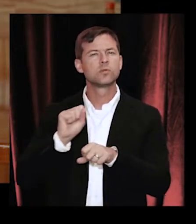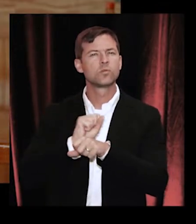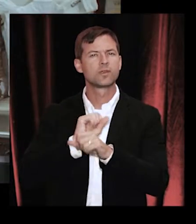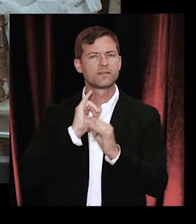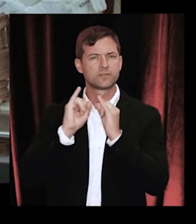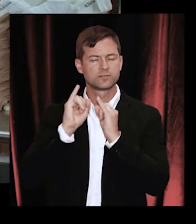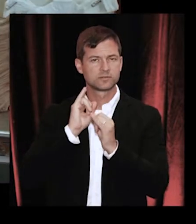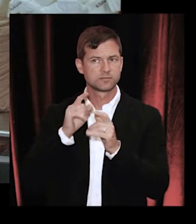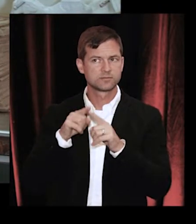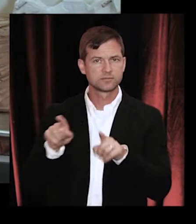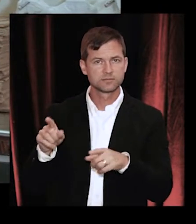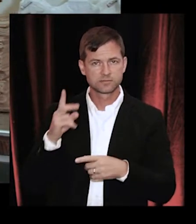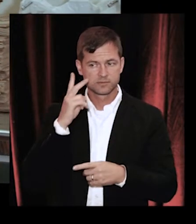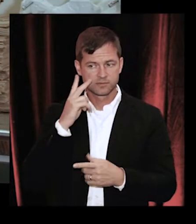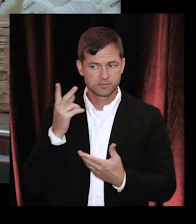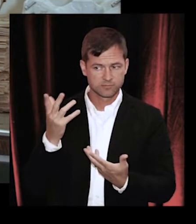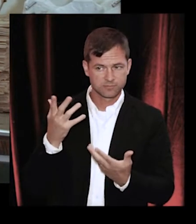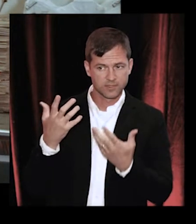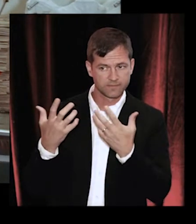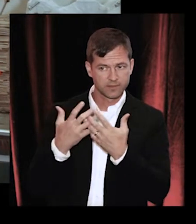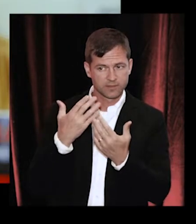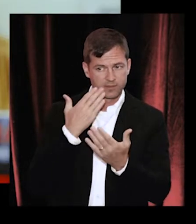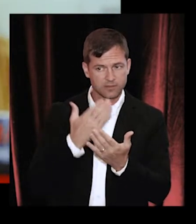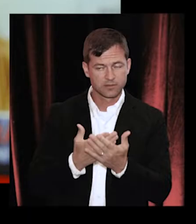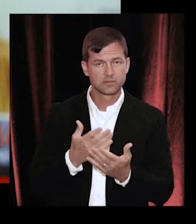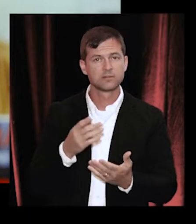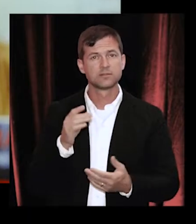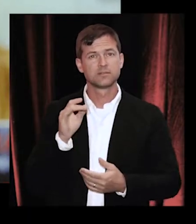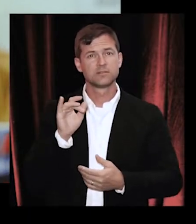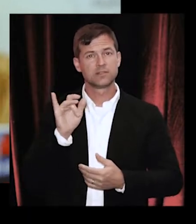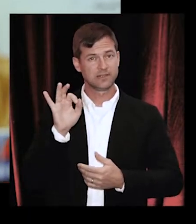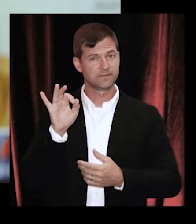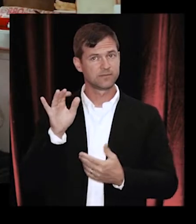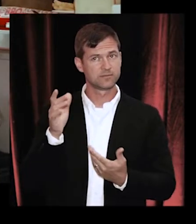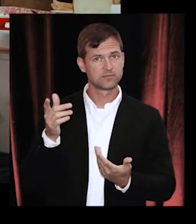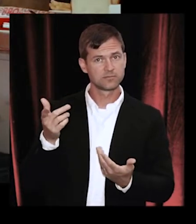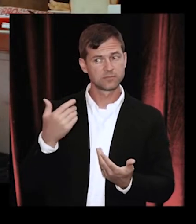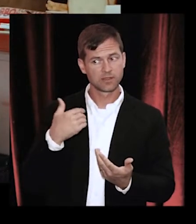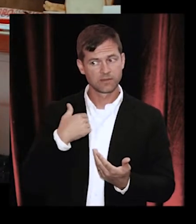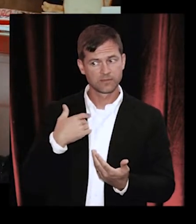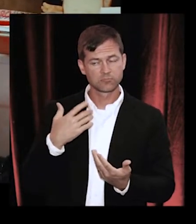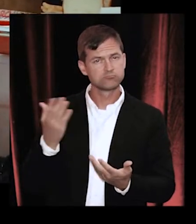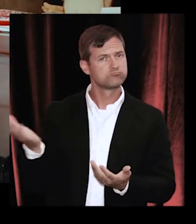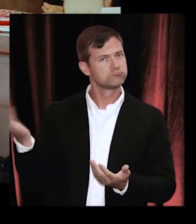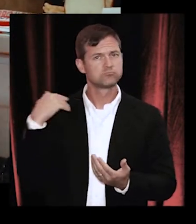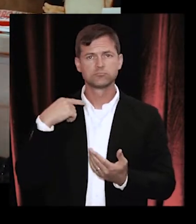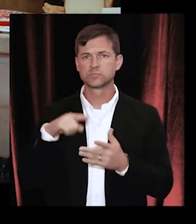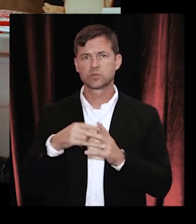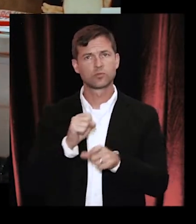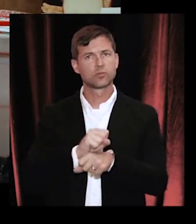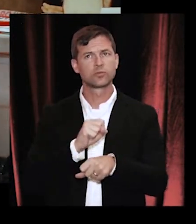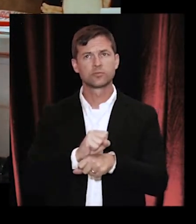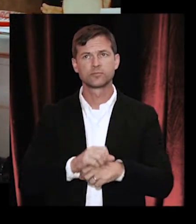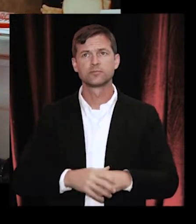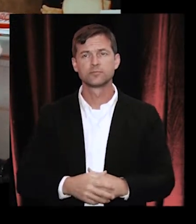And, you know, if they had the availability that we needed, we get them in here and let them start working. Well, most of their duties are helping keep the lobby clean,